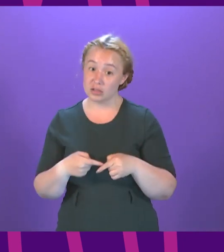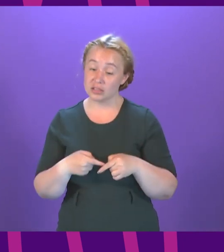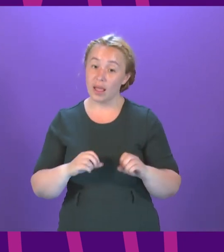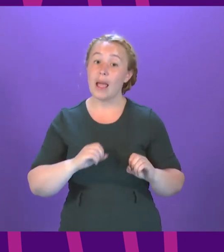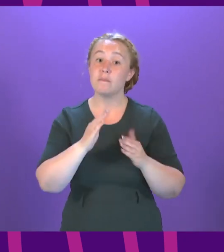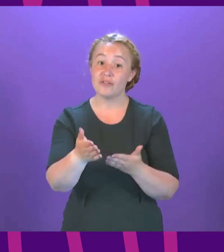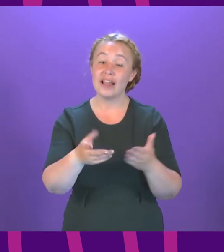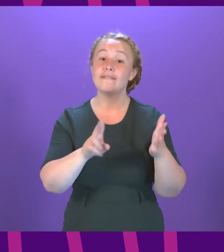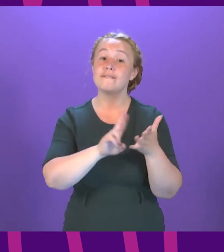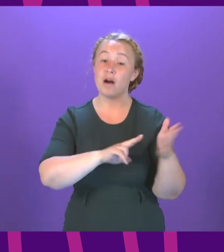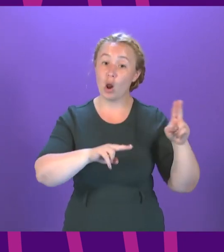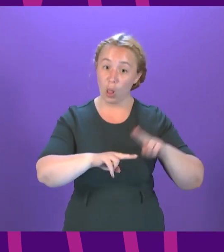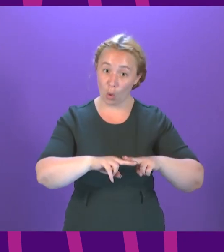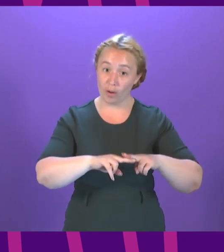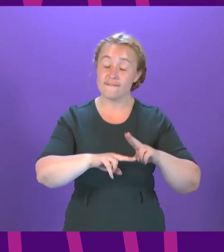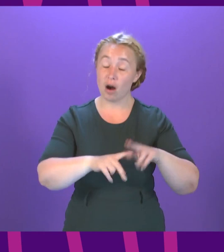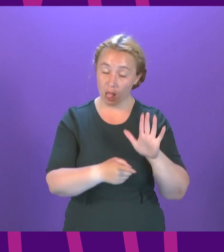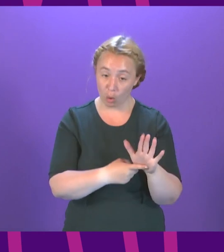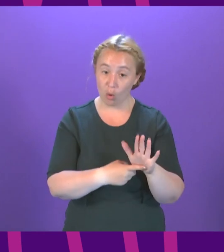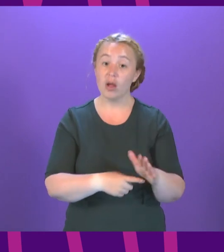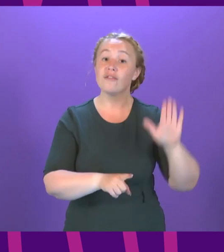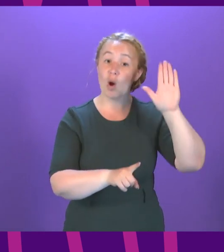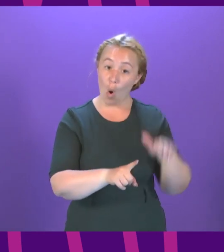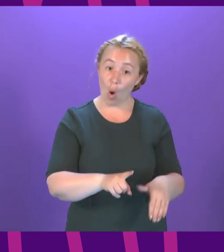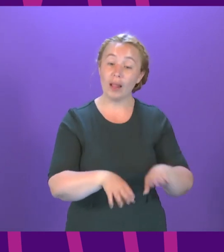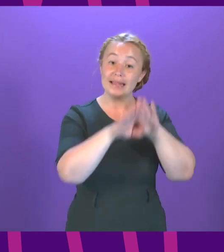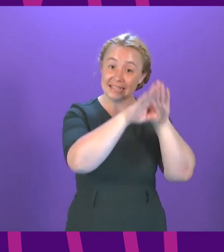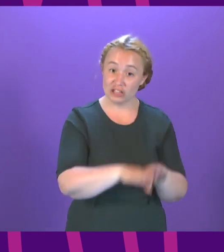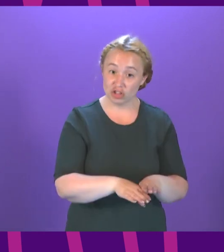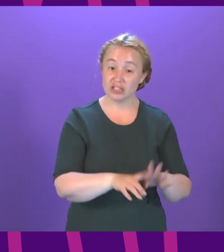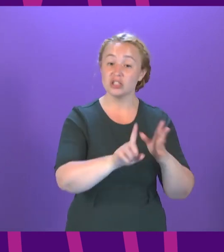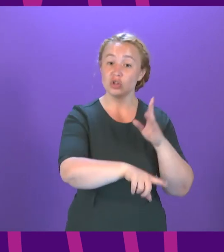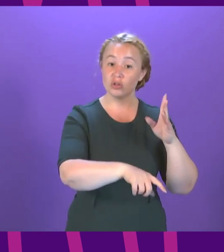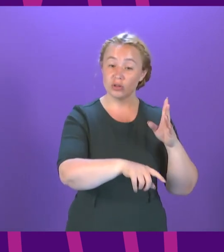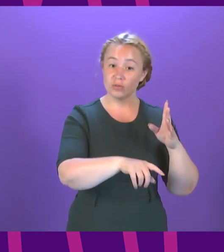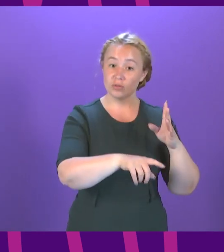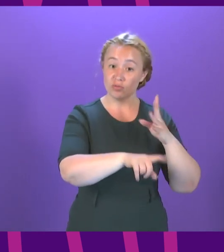nations for as long as it is required, in line with the decisions that each nation is taking.